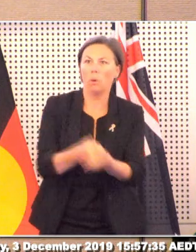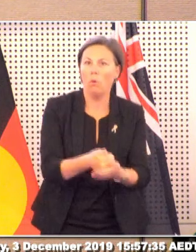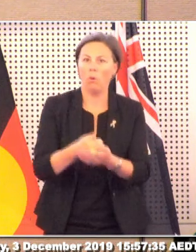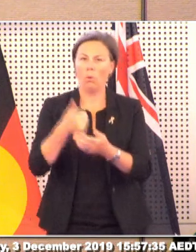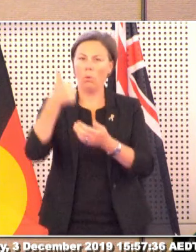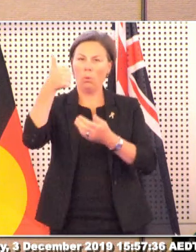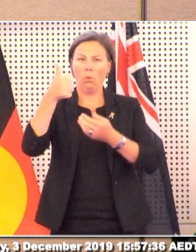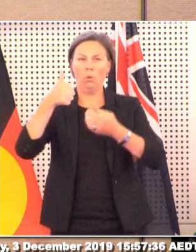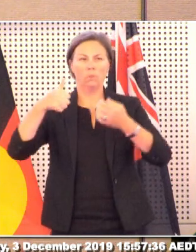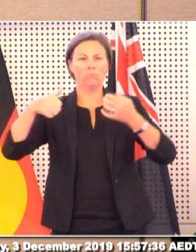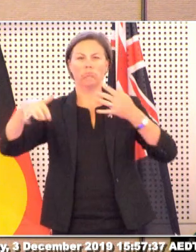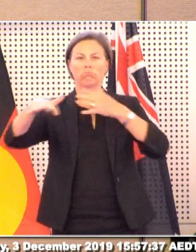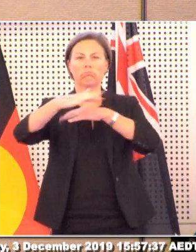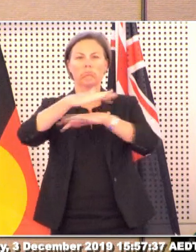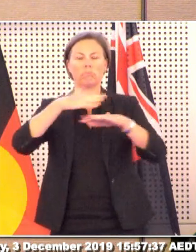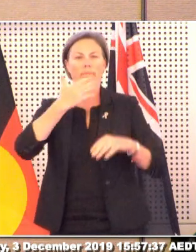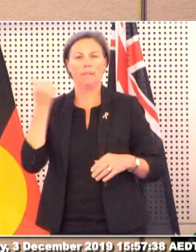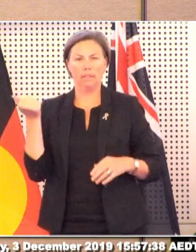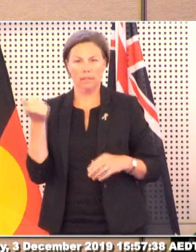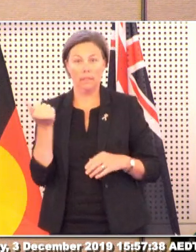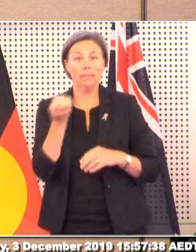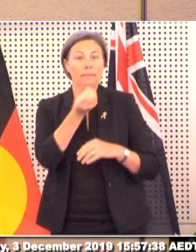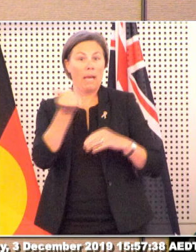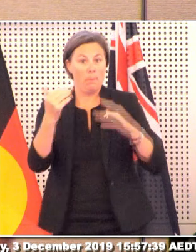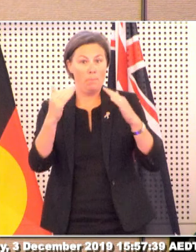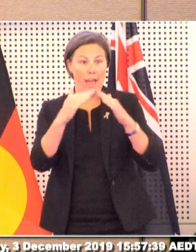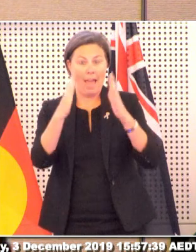better. There’s a lot of houses now that have one house manager that might be